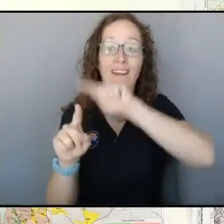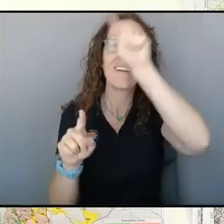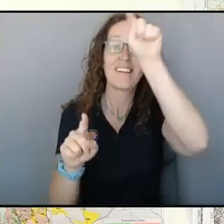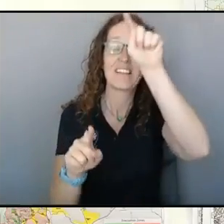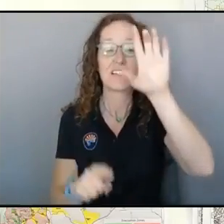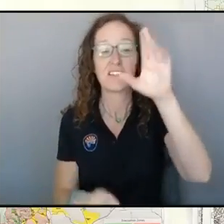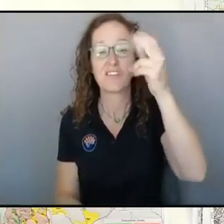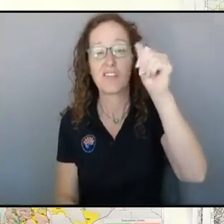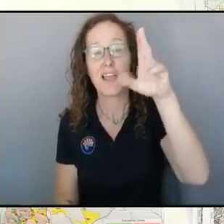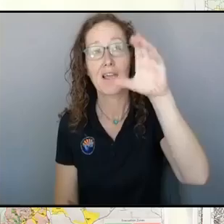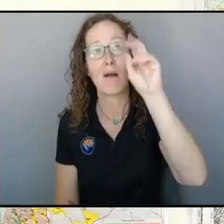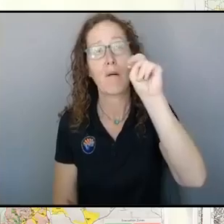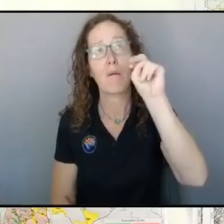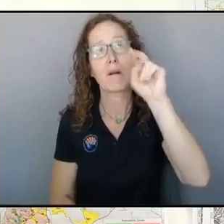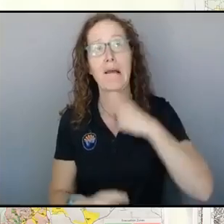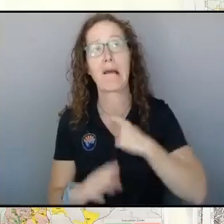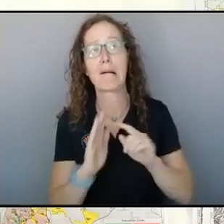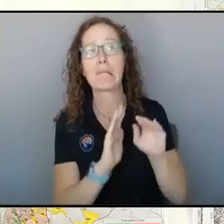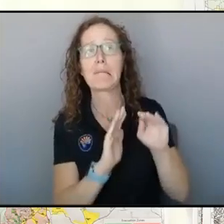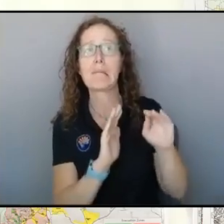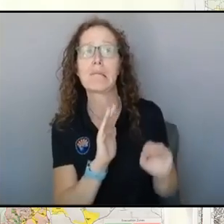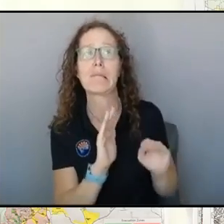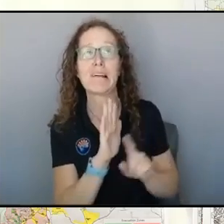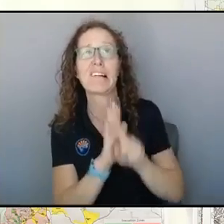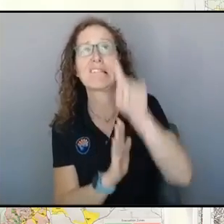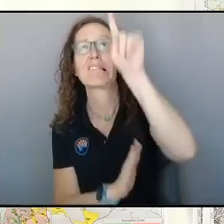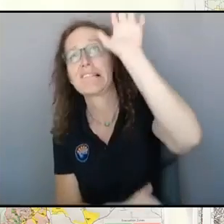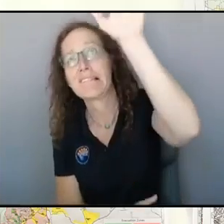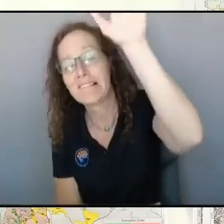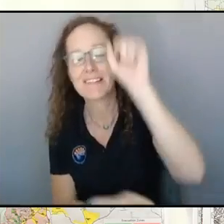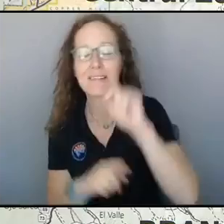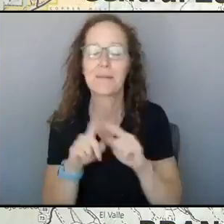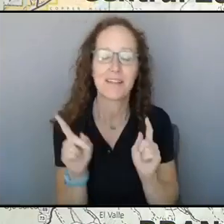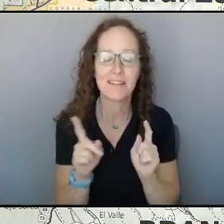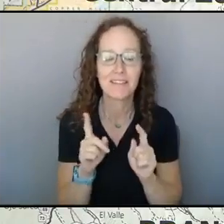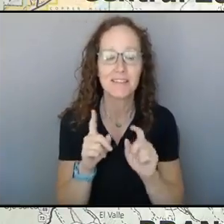in the northern portion of the fire was really one of my